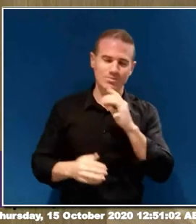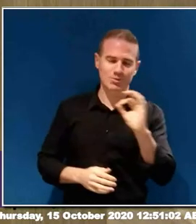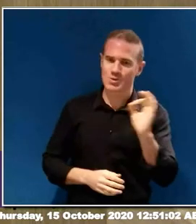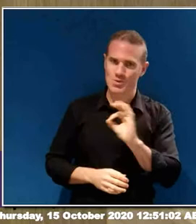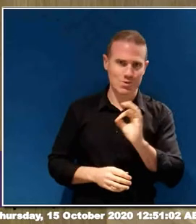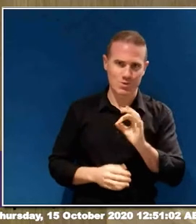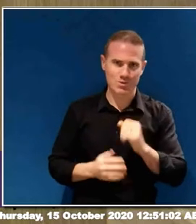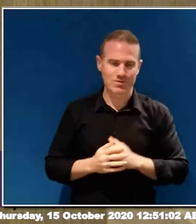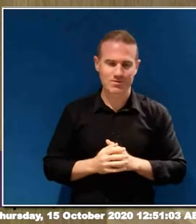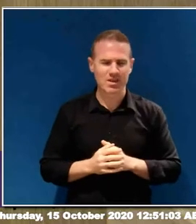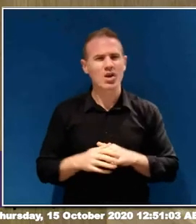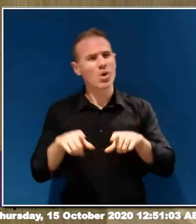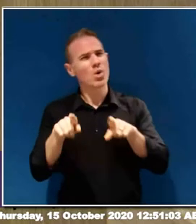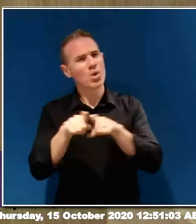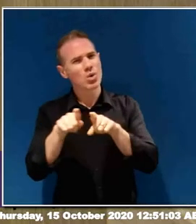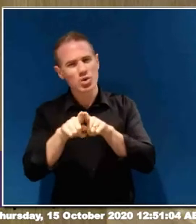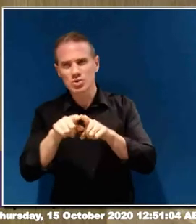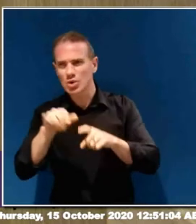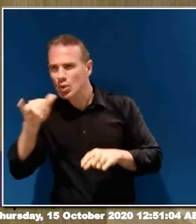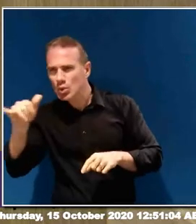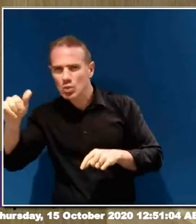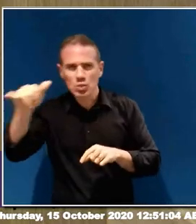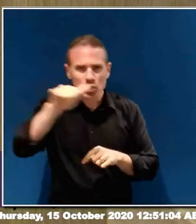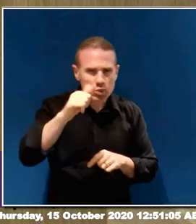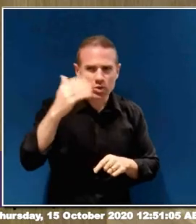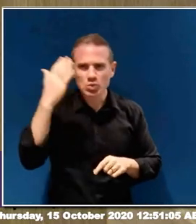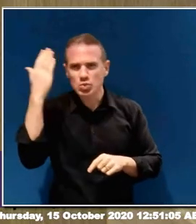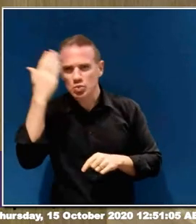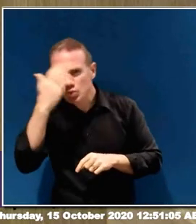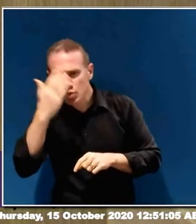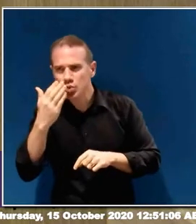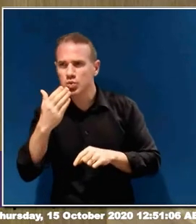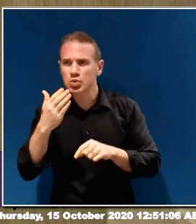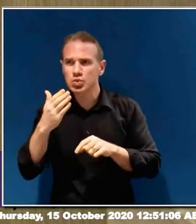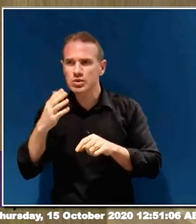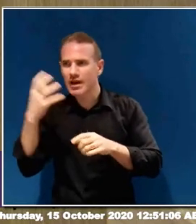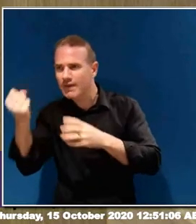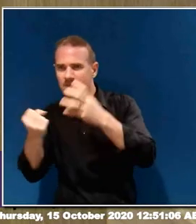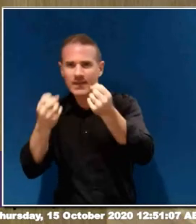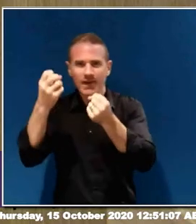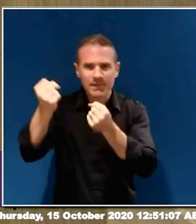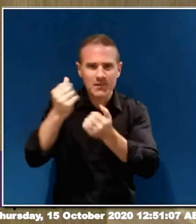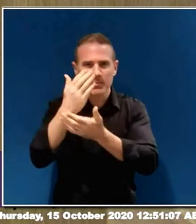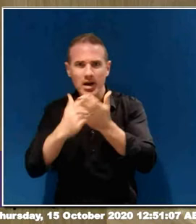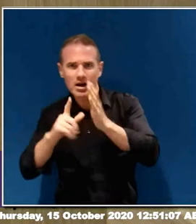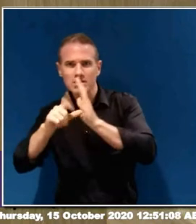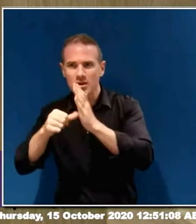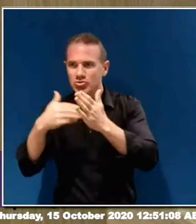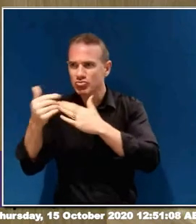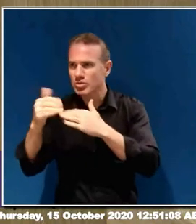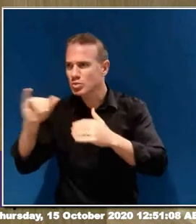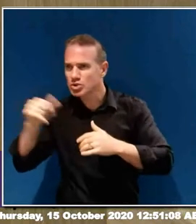schools and the extent to which schools employ part-time arrangements? No. OK.